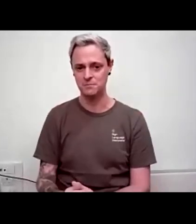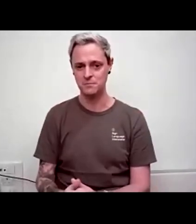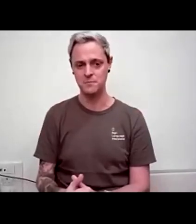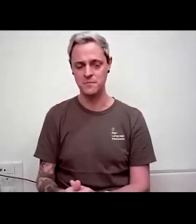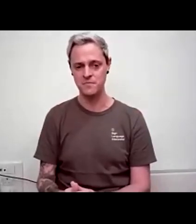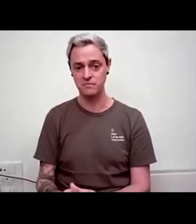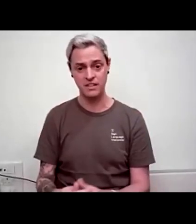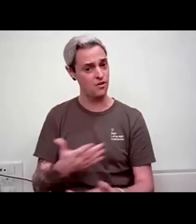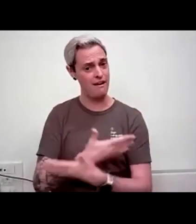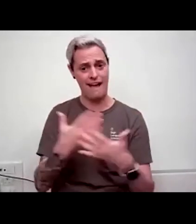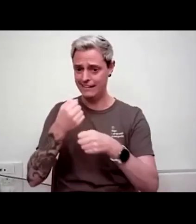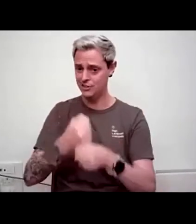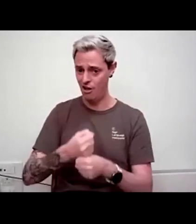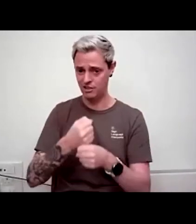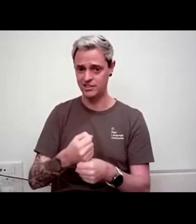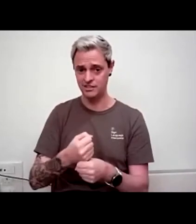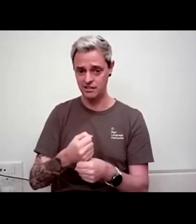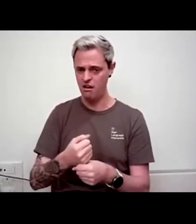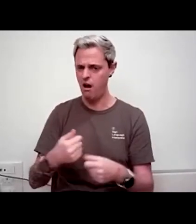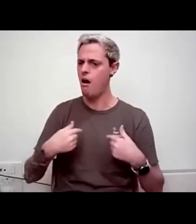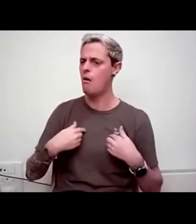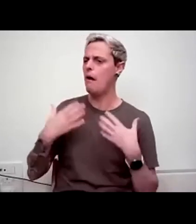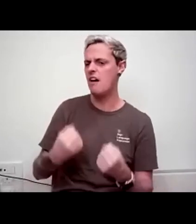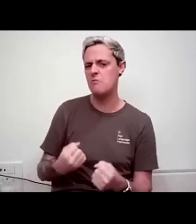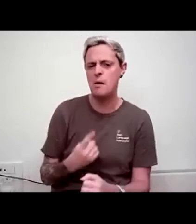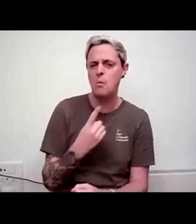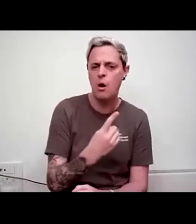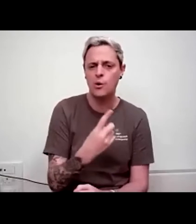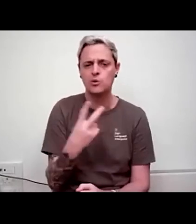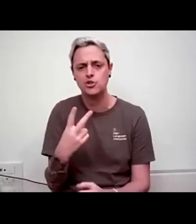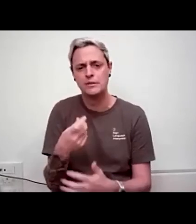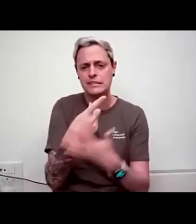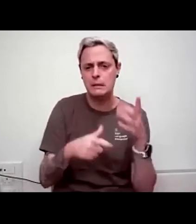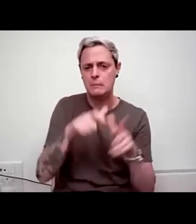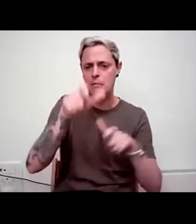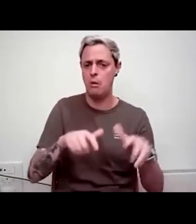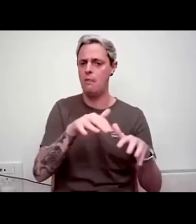Every church would wish today to think of itself is having one or even two people with disabilities in their midst.